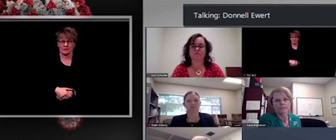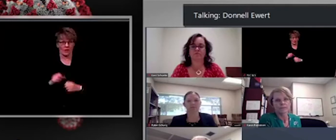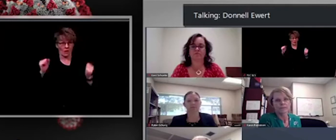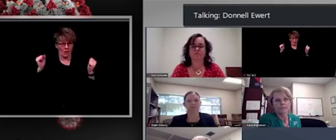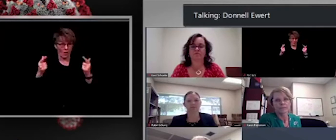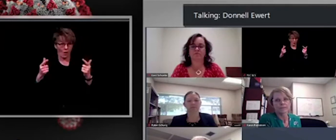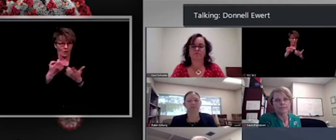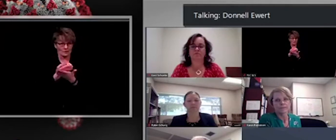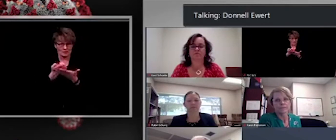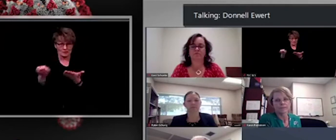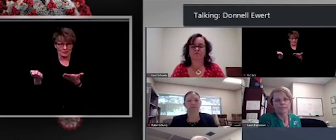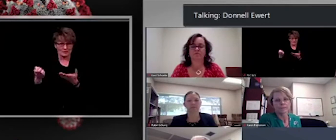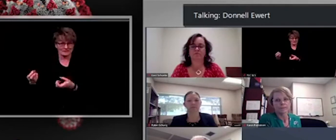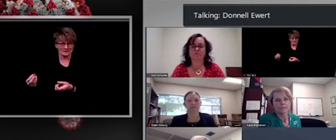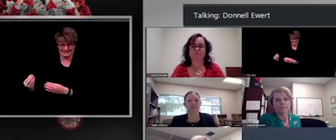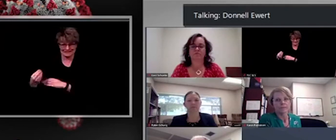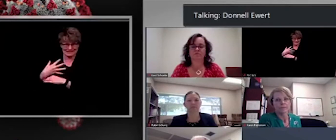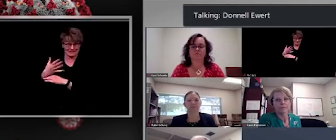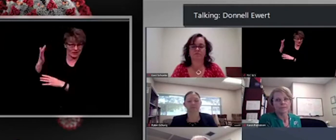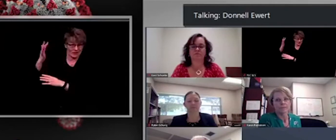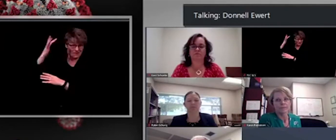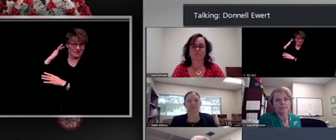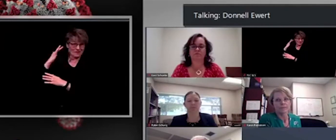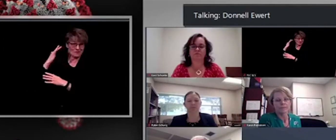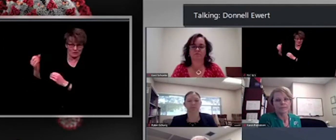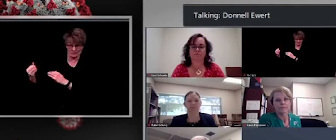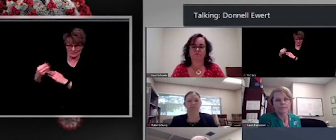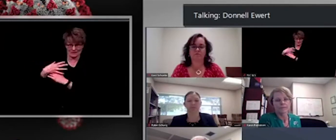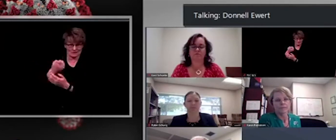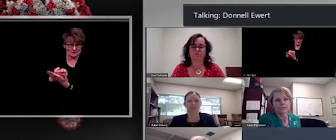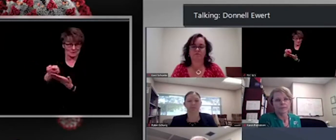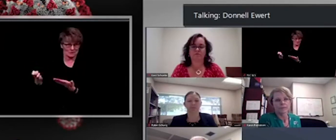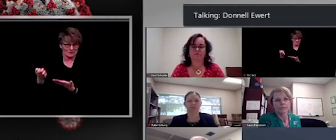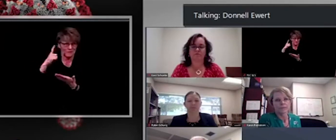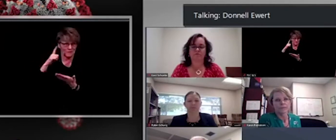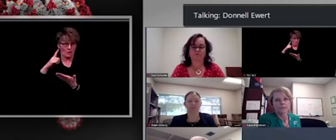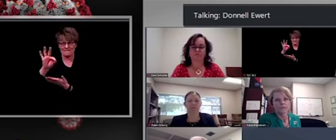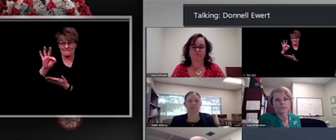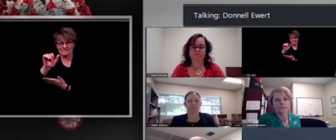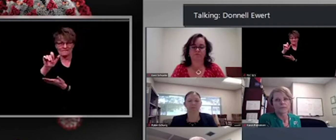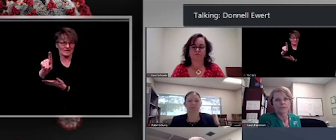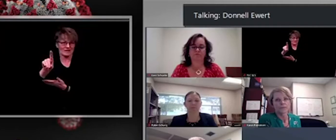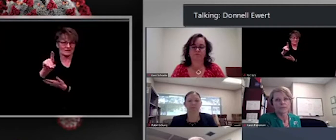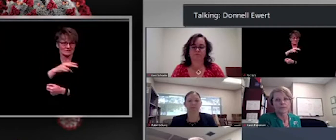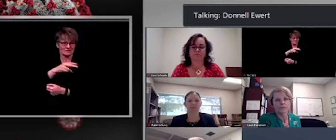on hand, but we have other equipment that's in our cache or alternative care site, and